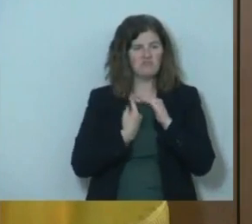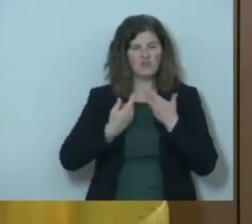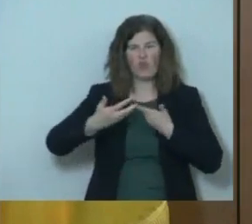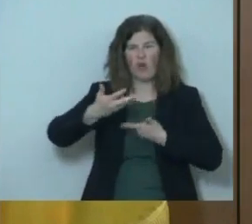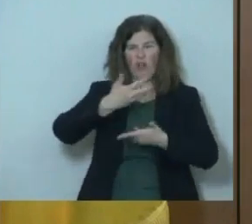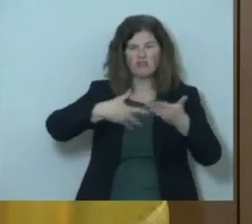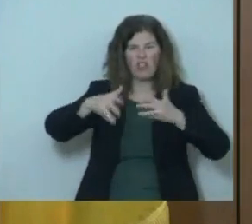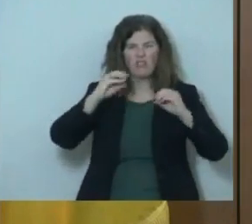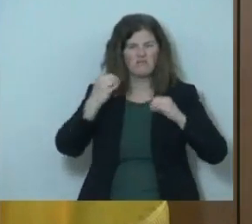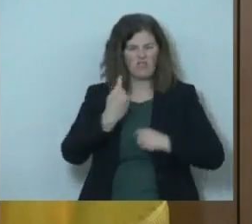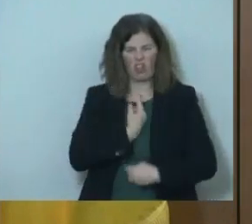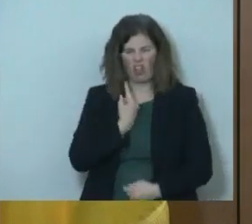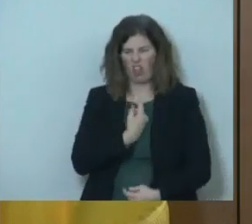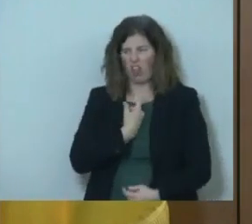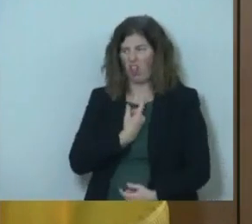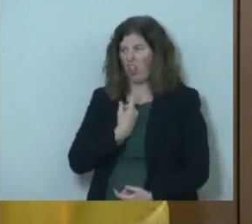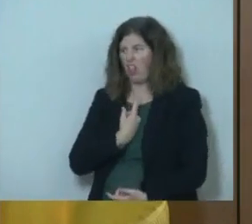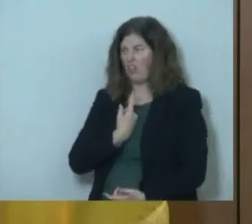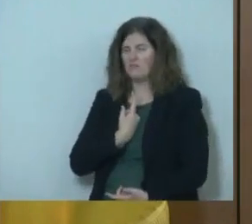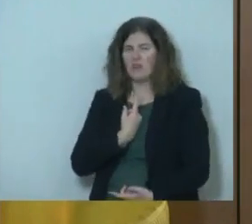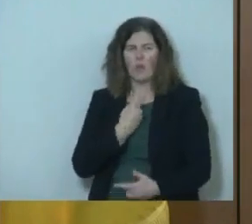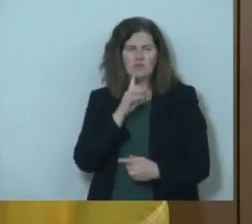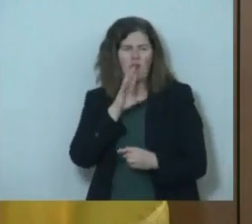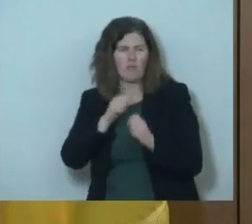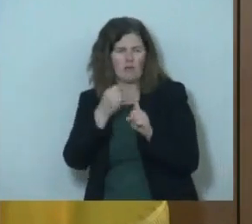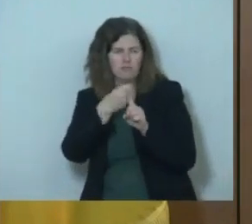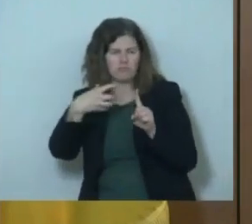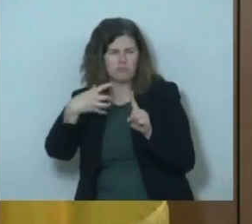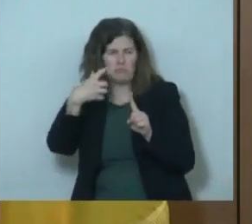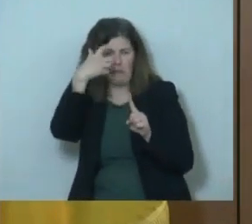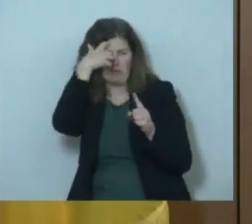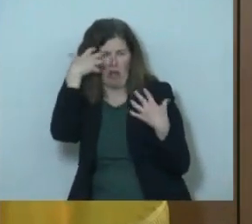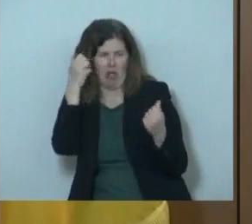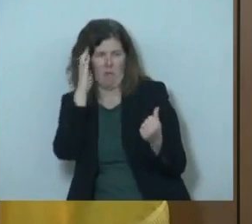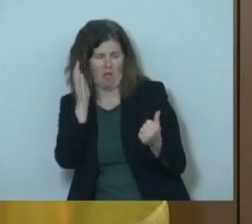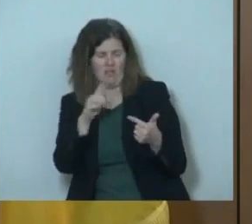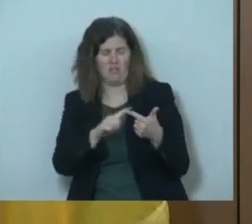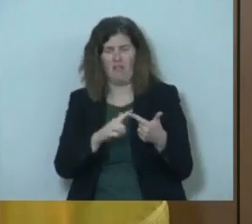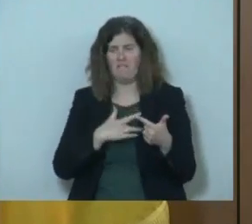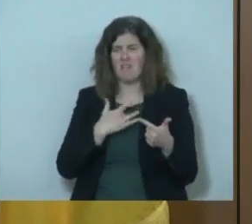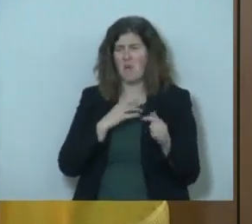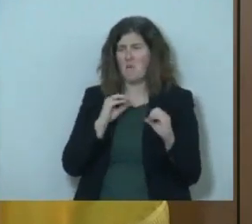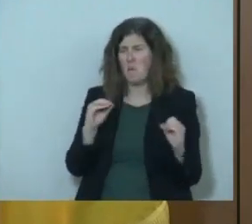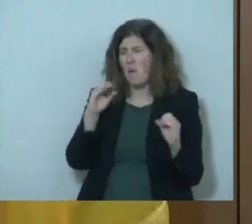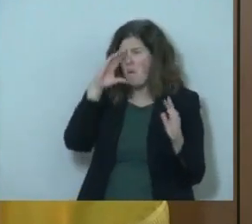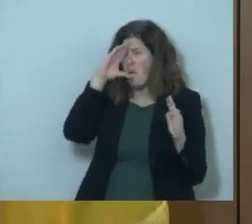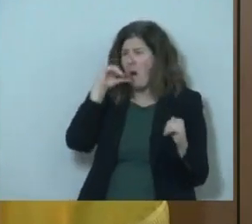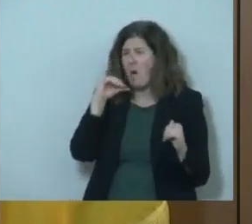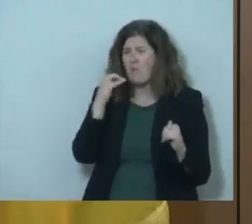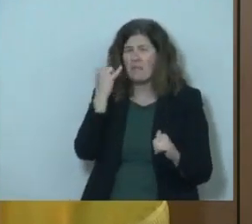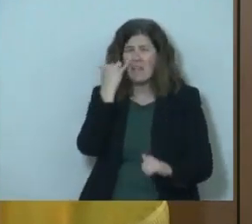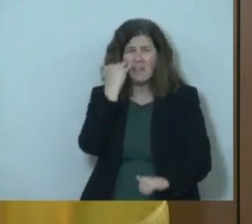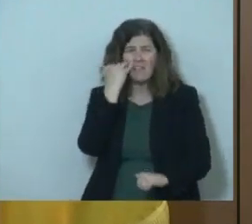NUMBER ONE, THERE IS A REAL SOCIAL ISOLATION ASPECT. I WANT TO TALK ABOUT BEHAVIORAL HEALTH.